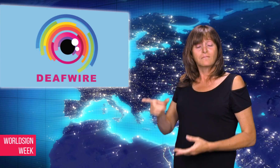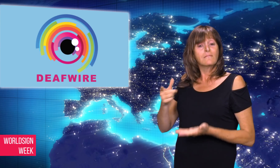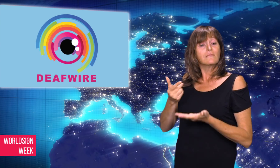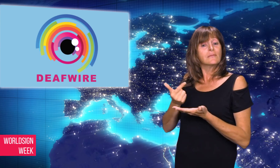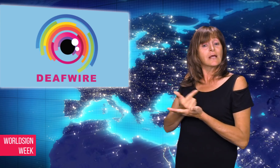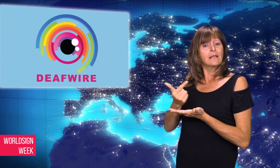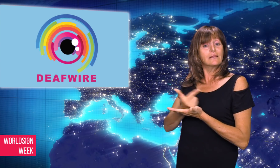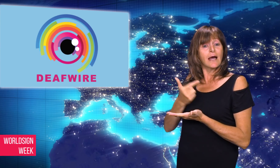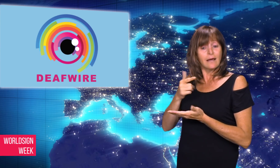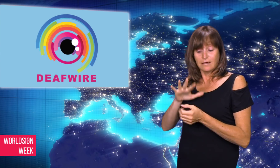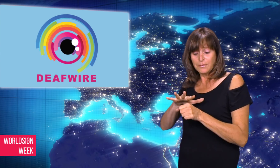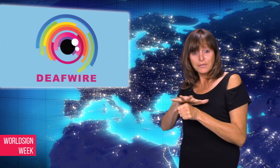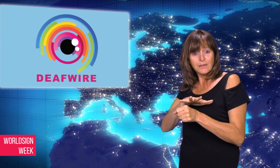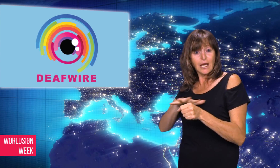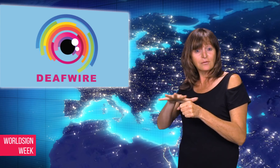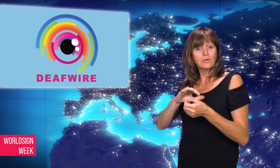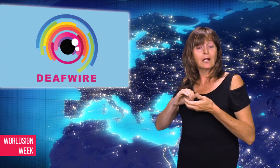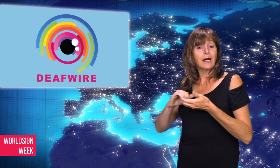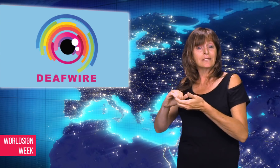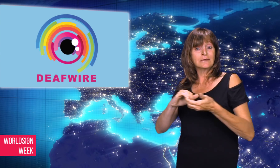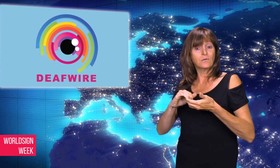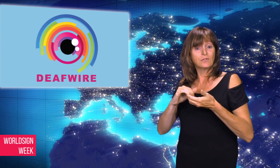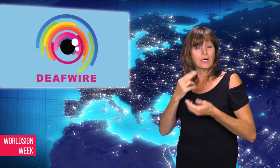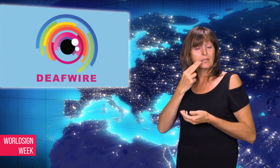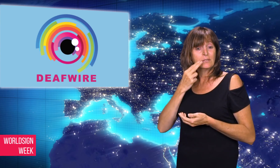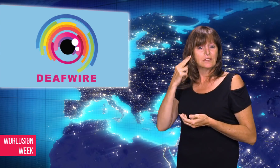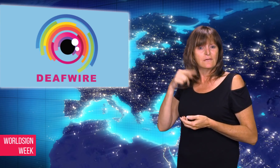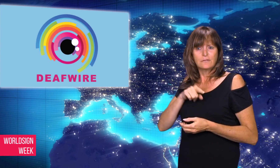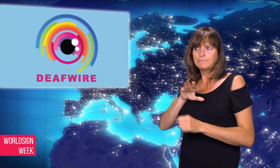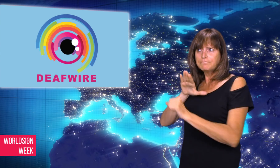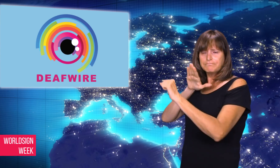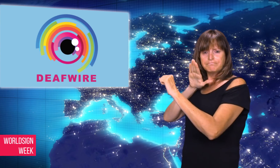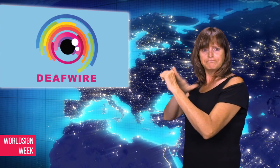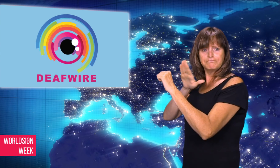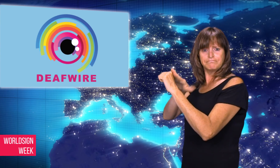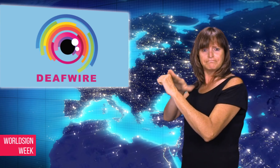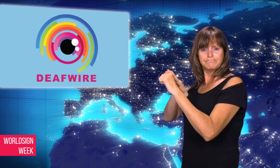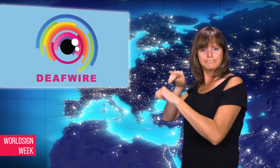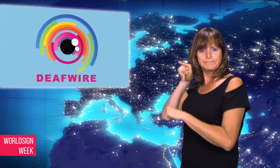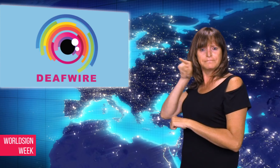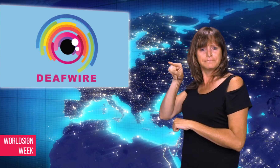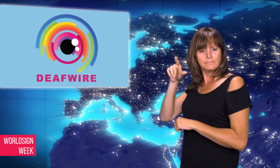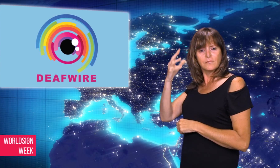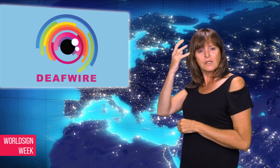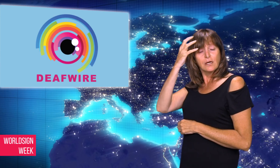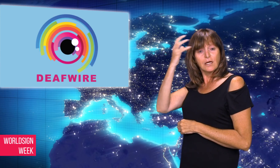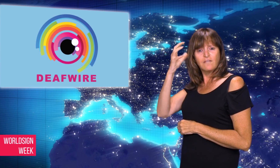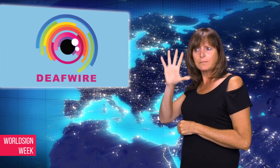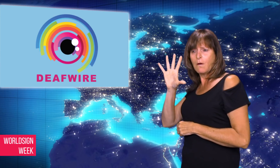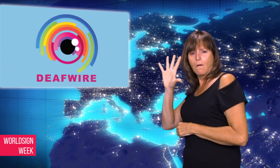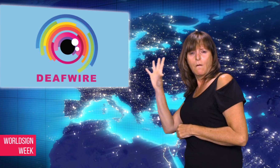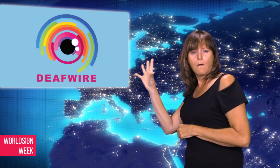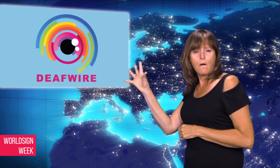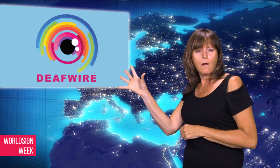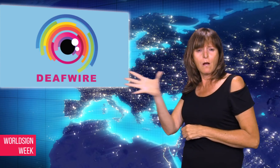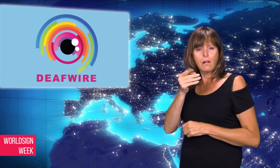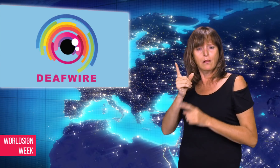The Ghana National Association of the Deaf is calling for all government